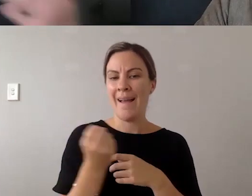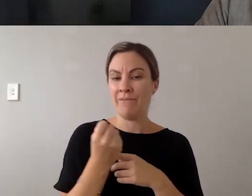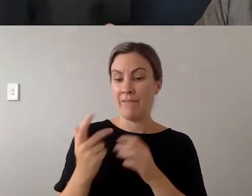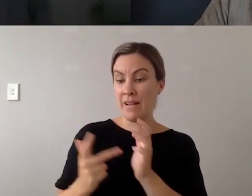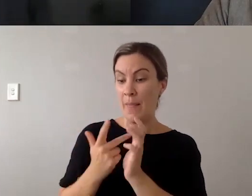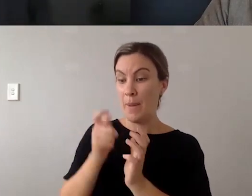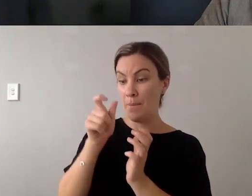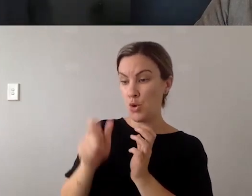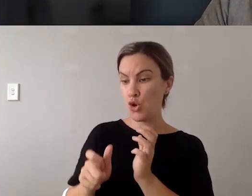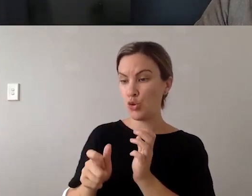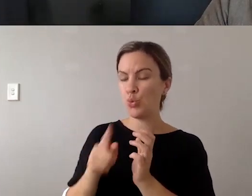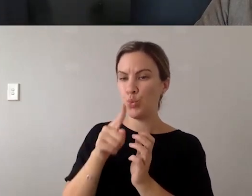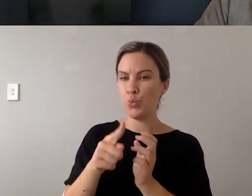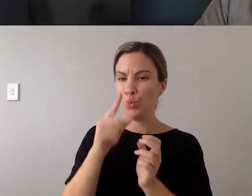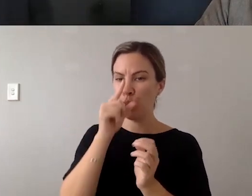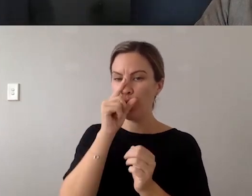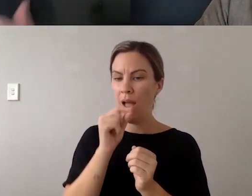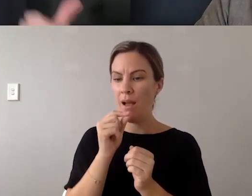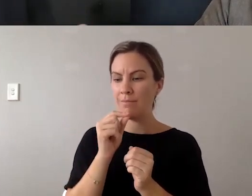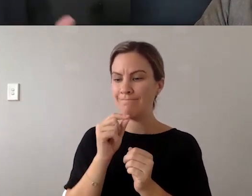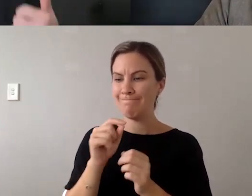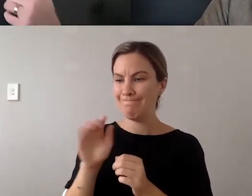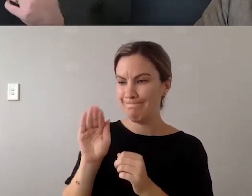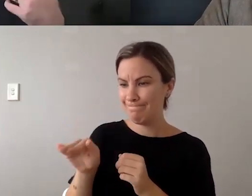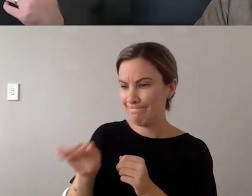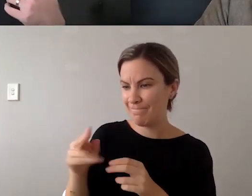outside of your organisation for advice. Whether it be a coach or an